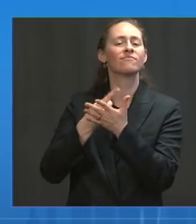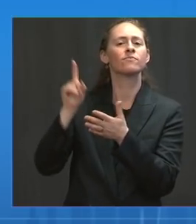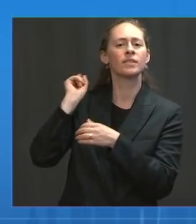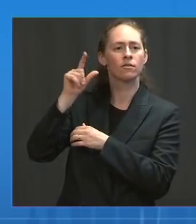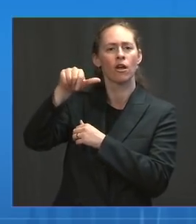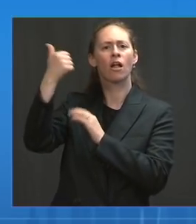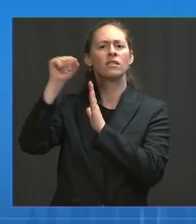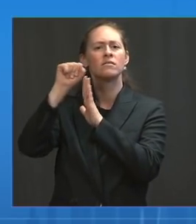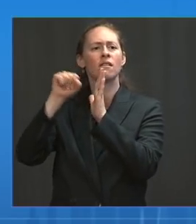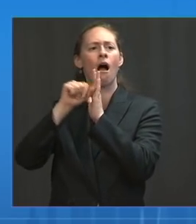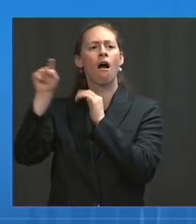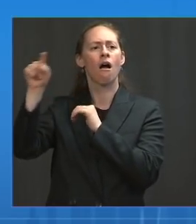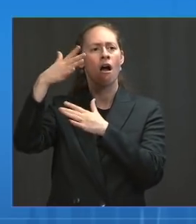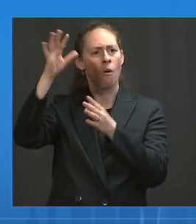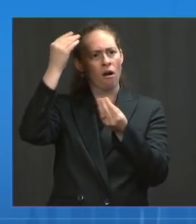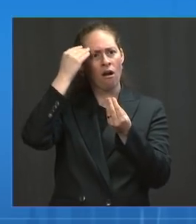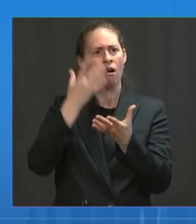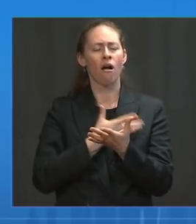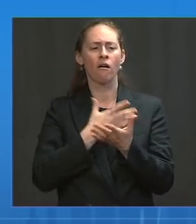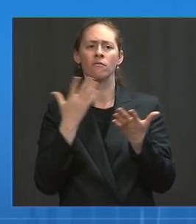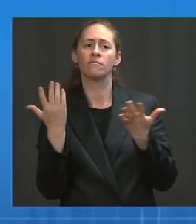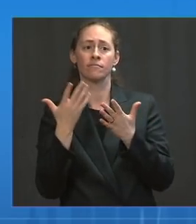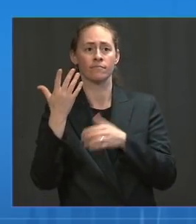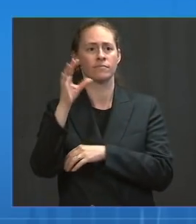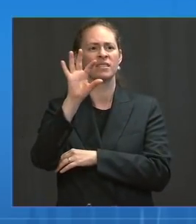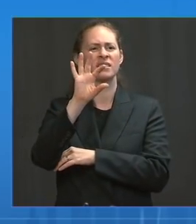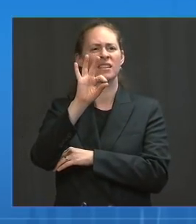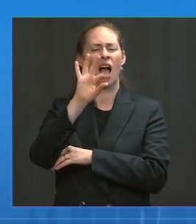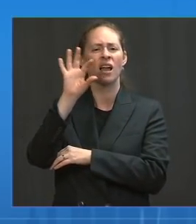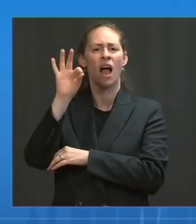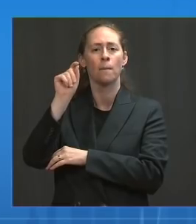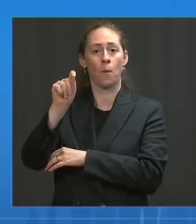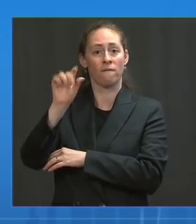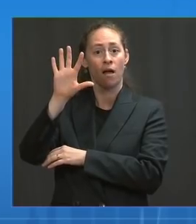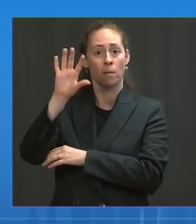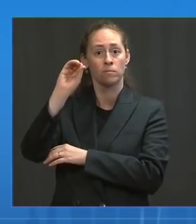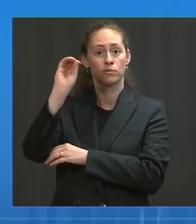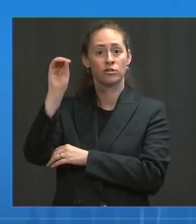suggest that 99.5 percent of deaths from COVID-19